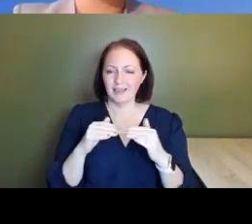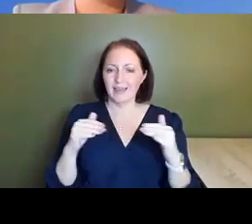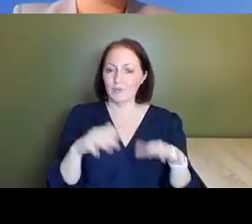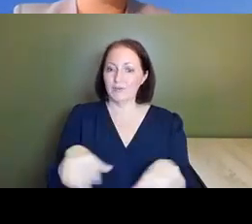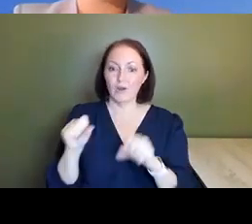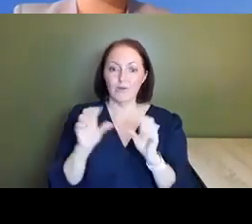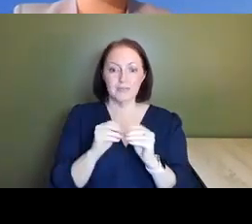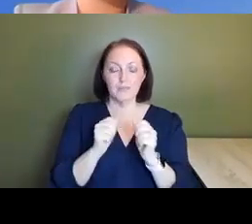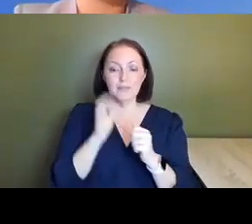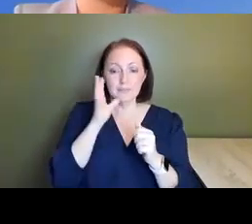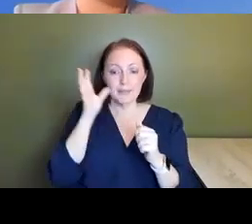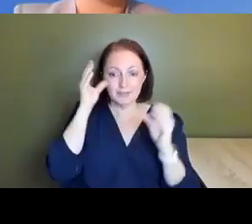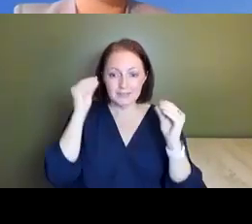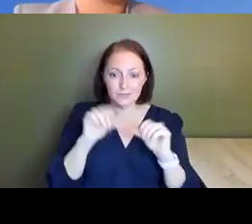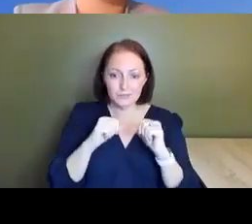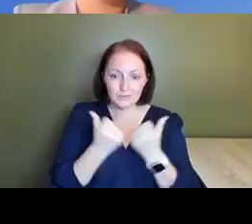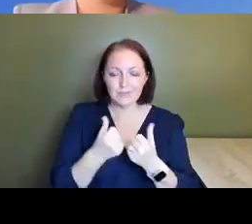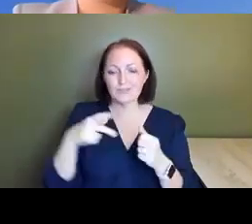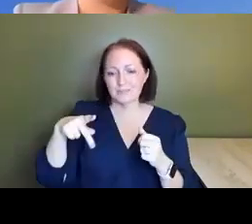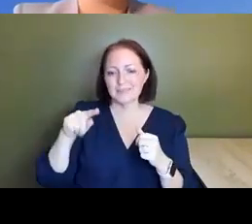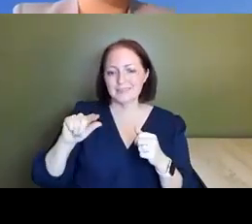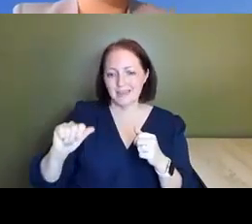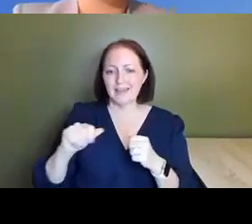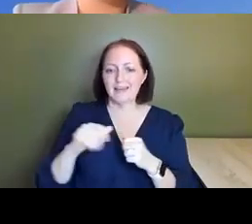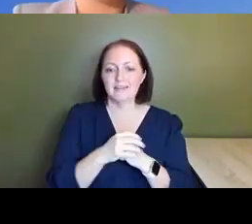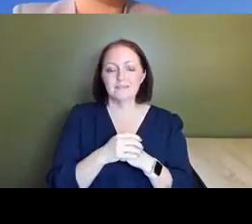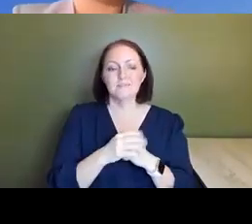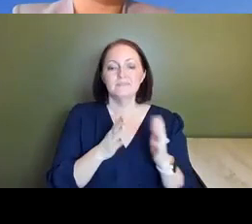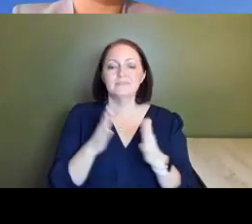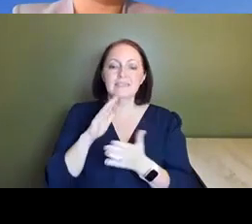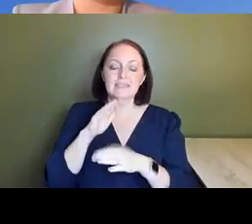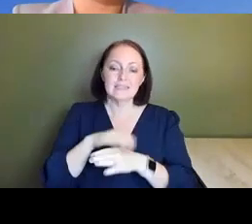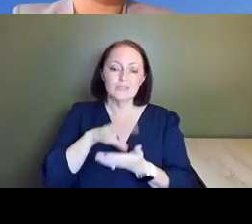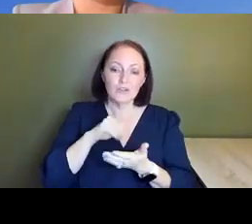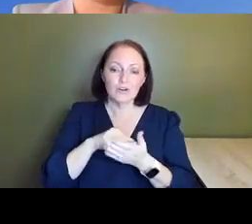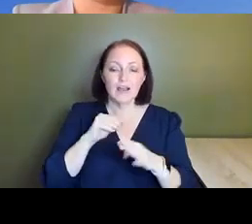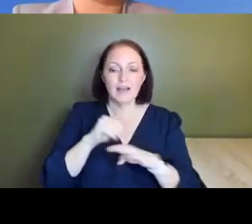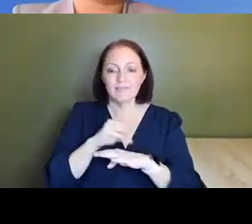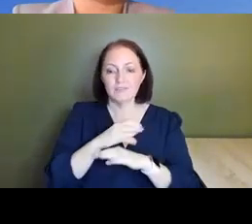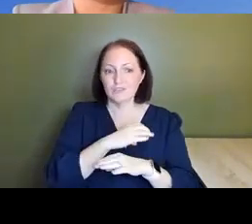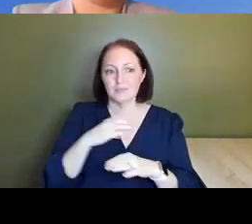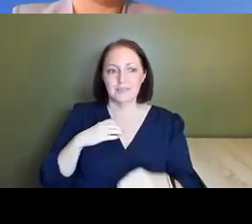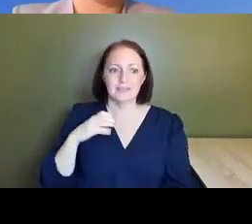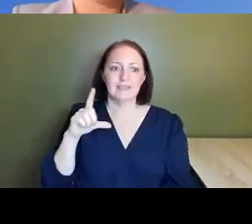Parent Teacher Association or PTA English Learner Advisory Committee or ELAC School